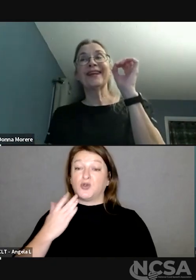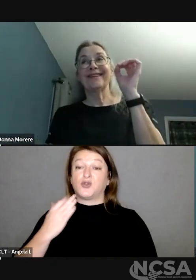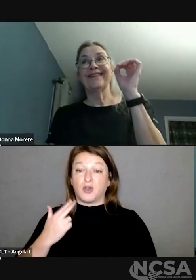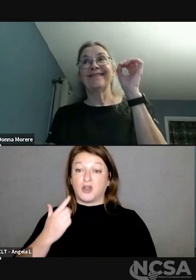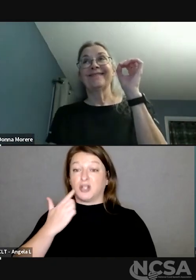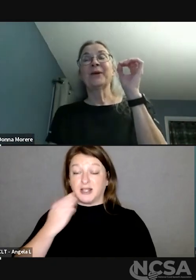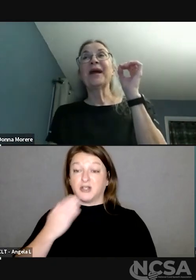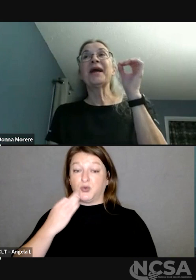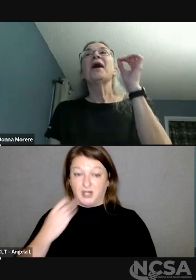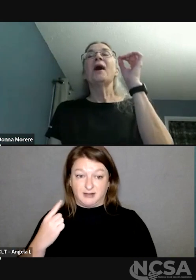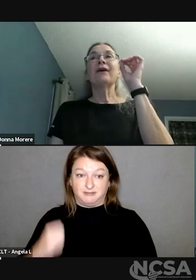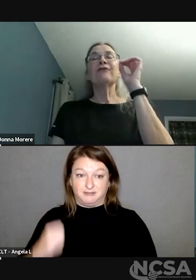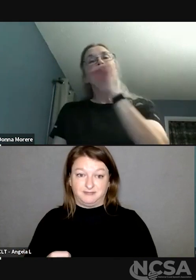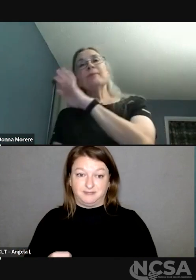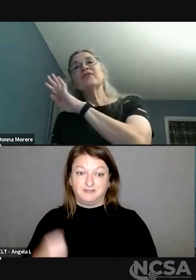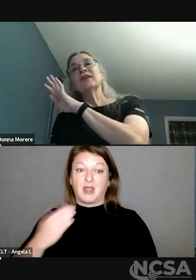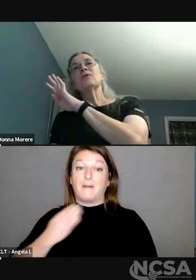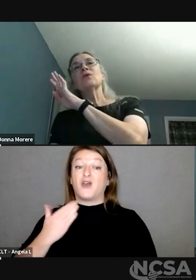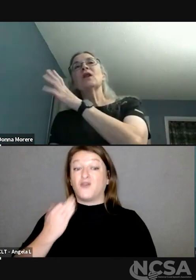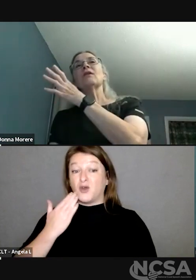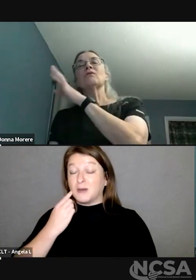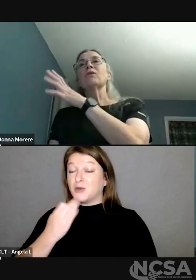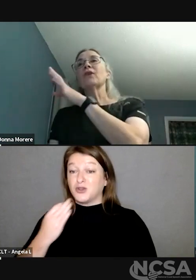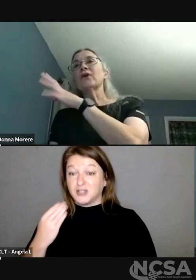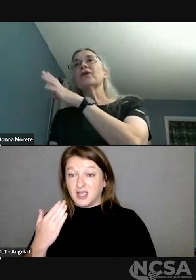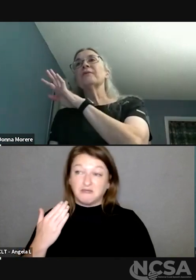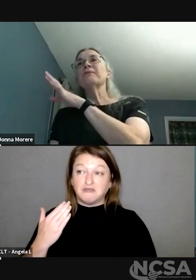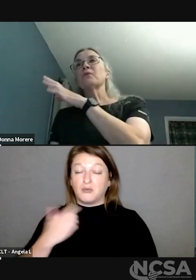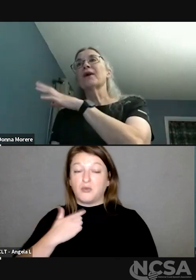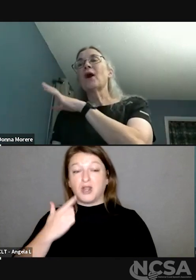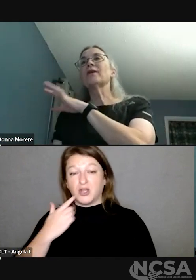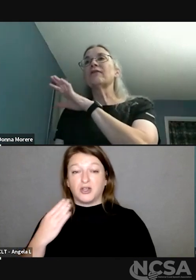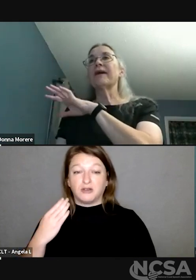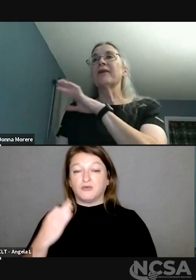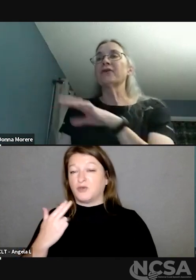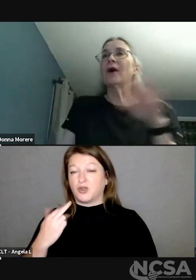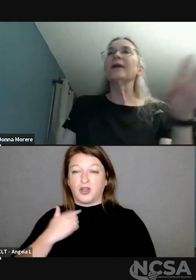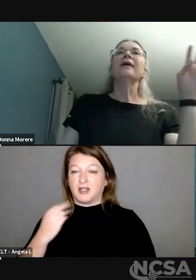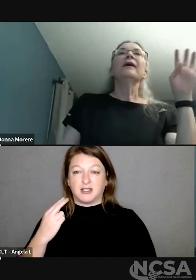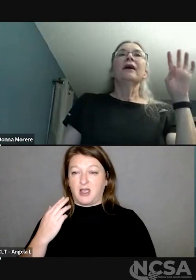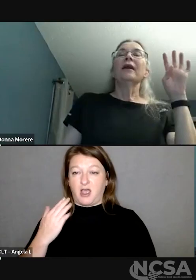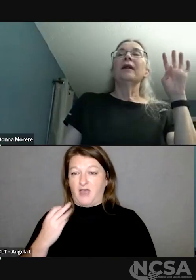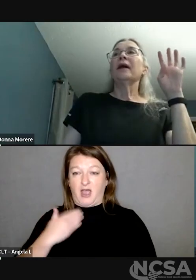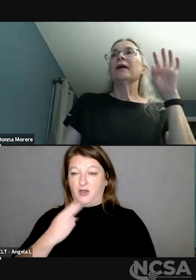Okay, about 40% will learn regardless of how they're taught and and